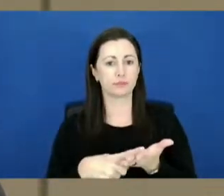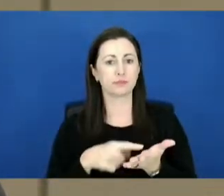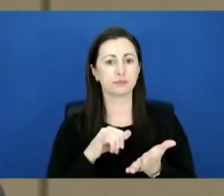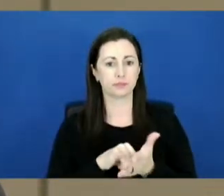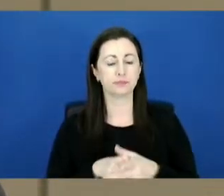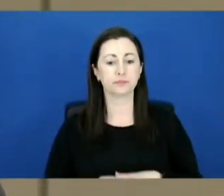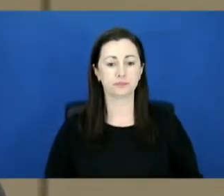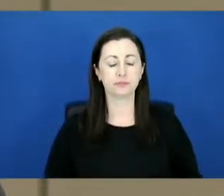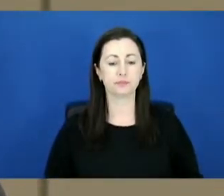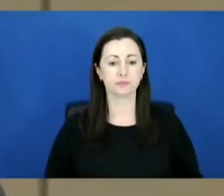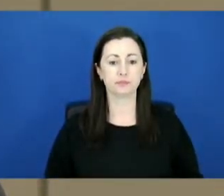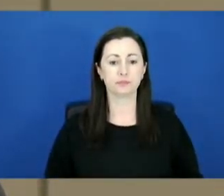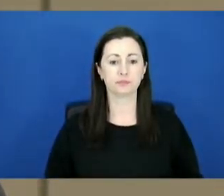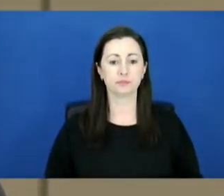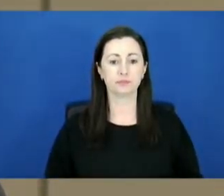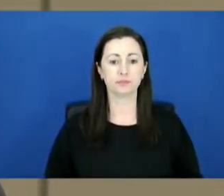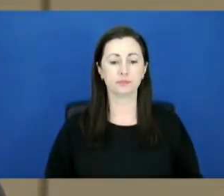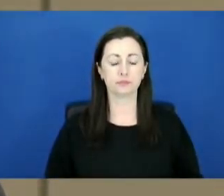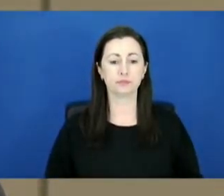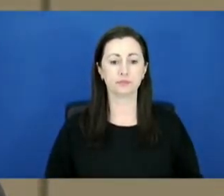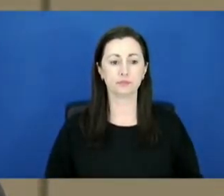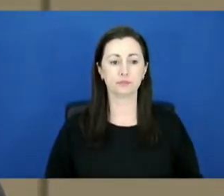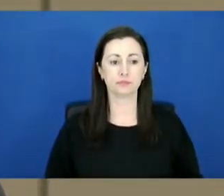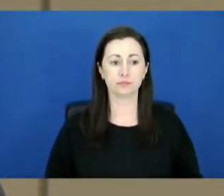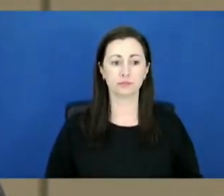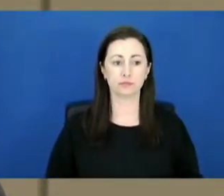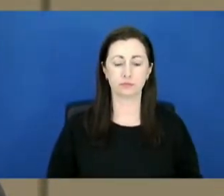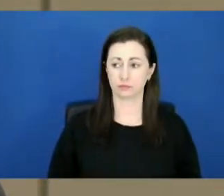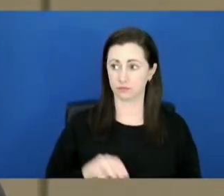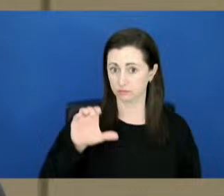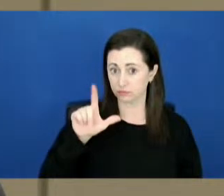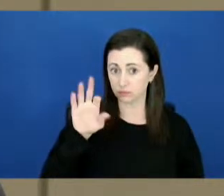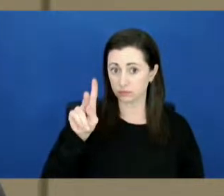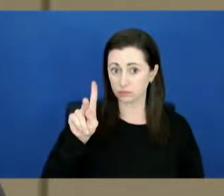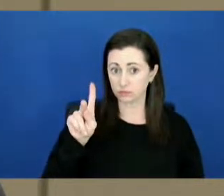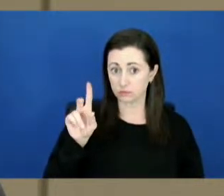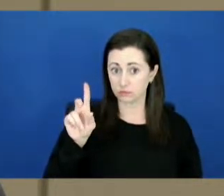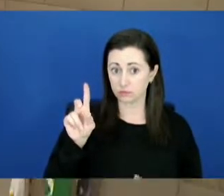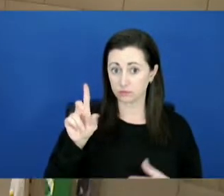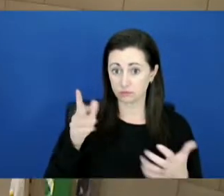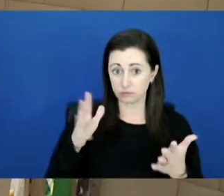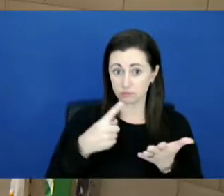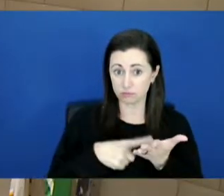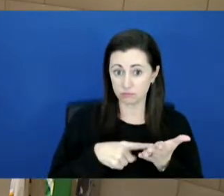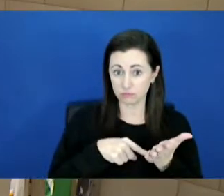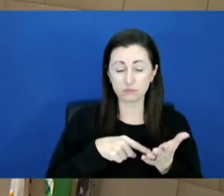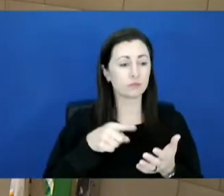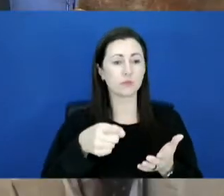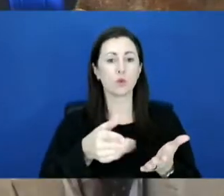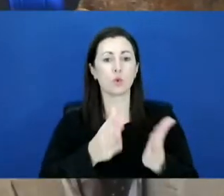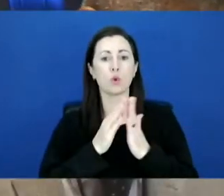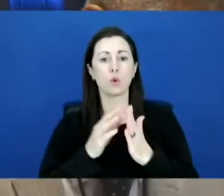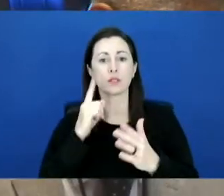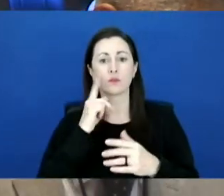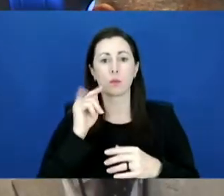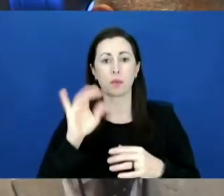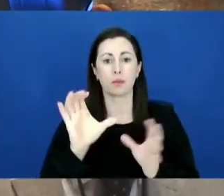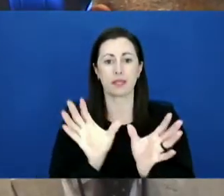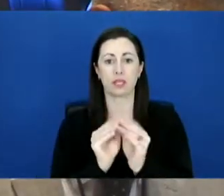COMMISSIONER LEAKE.